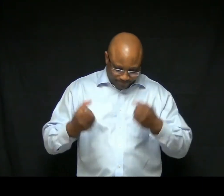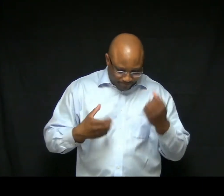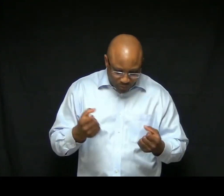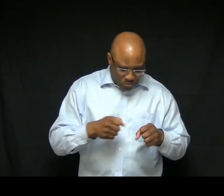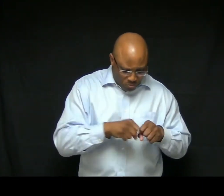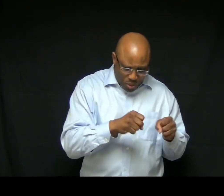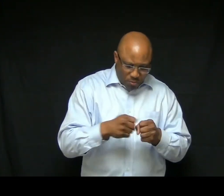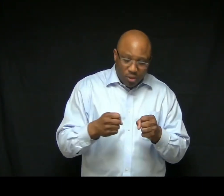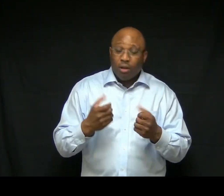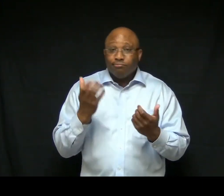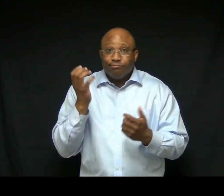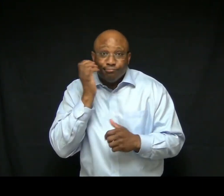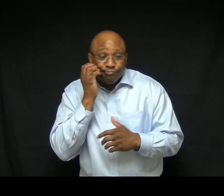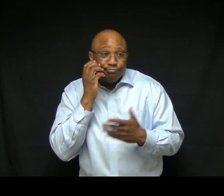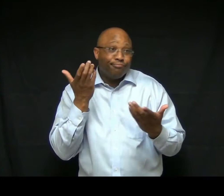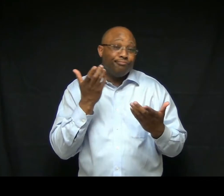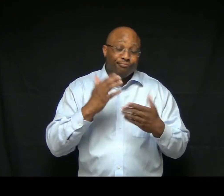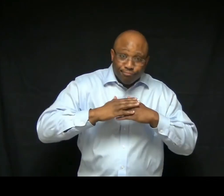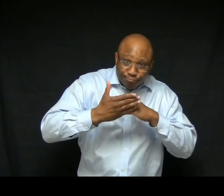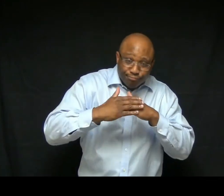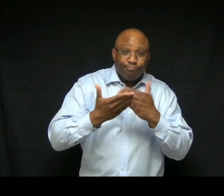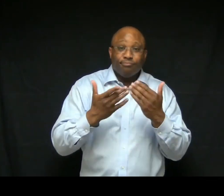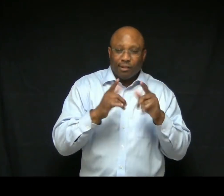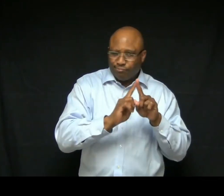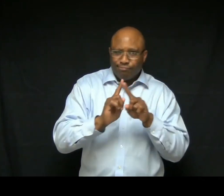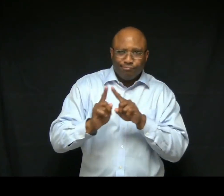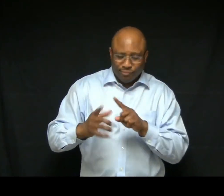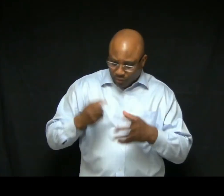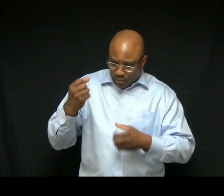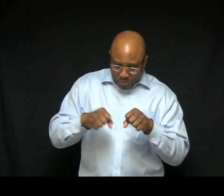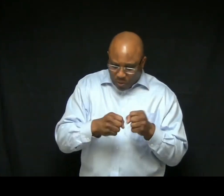target's property,